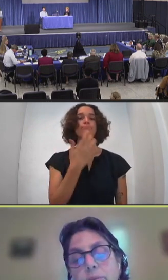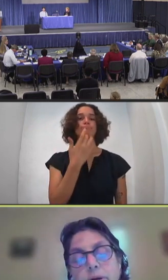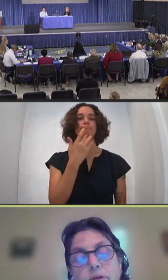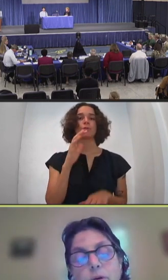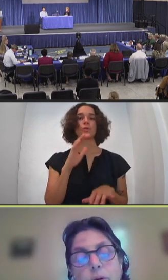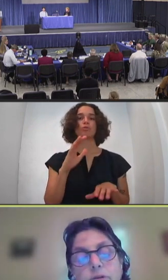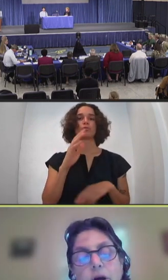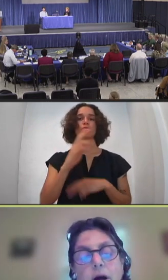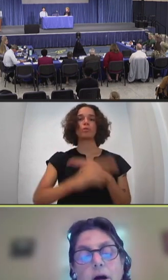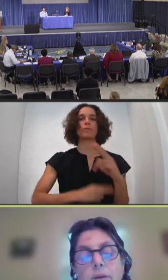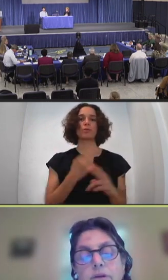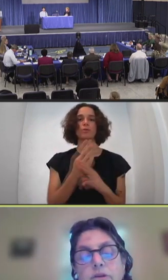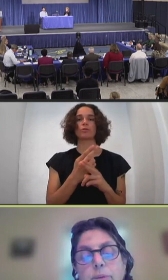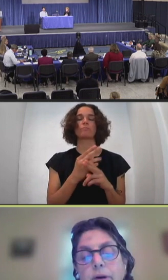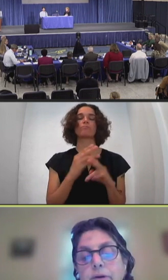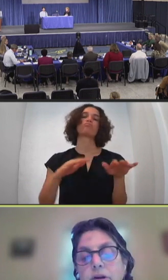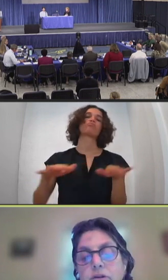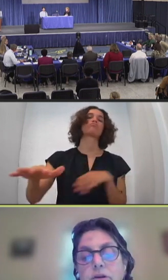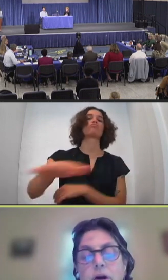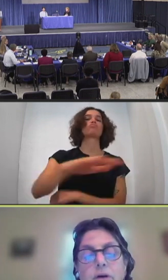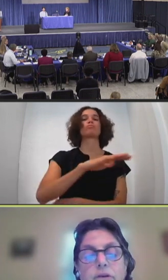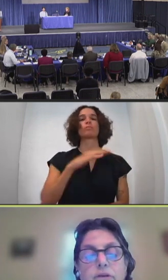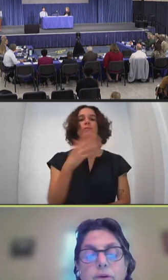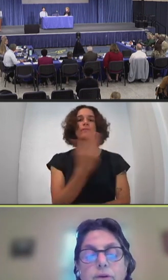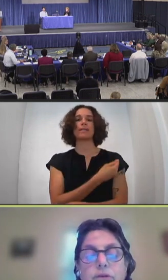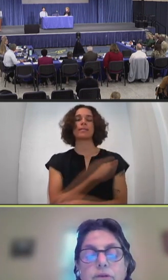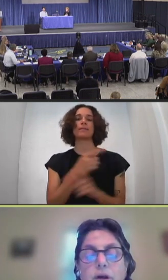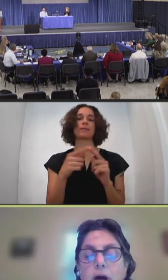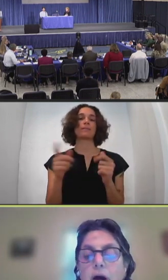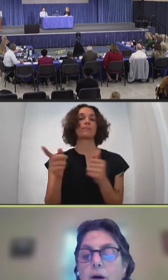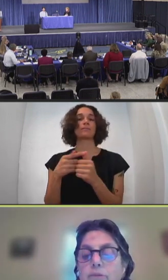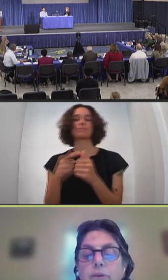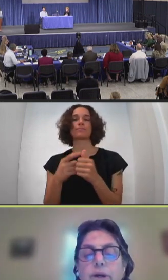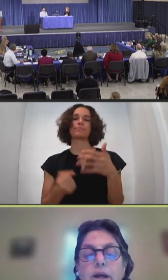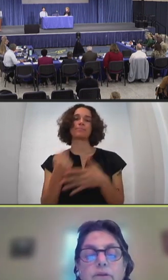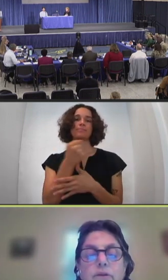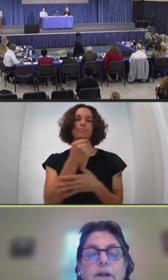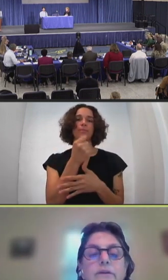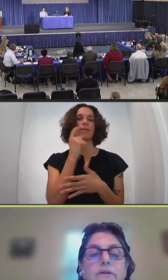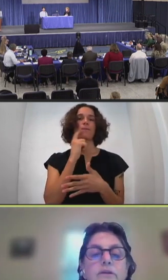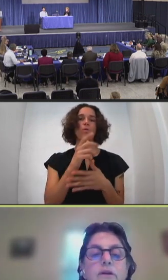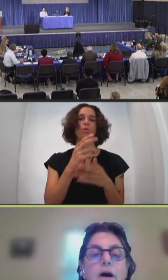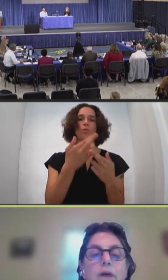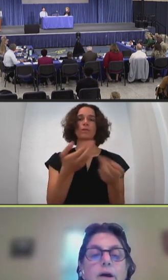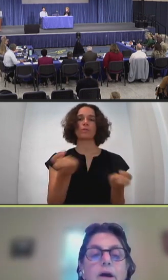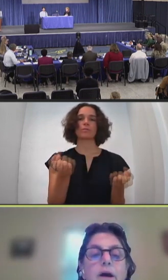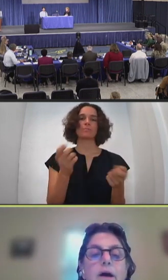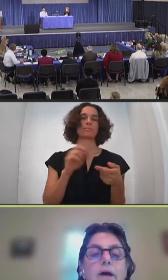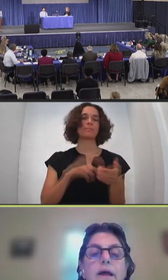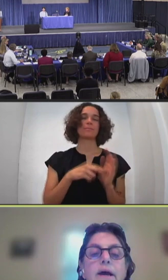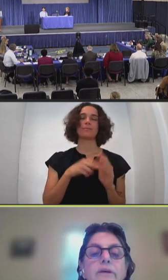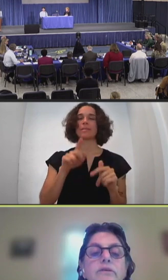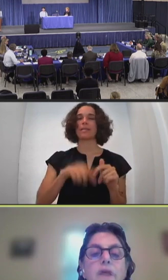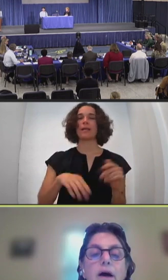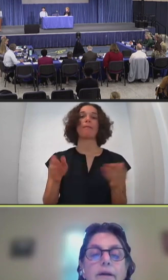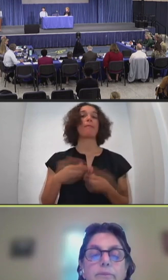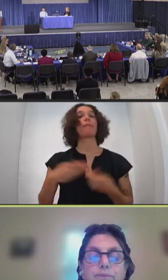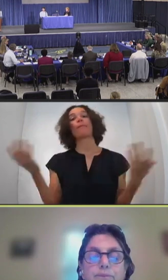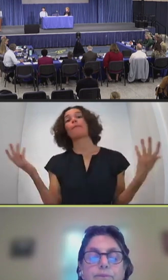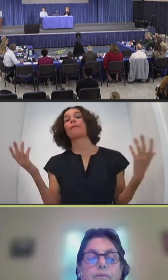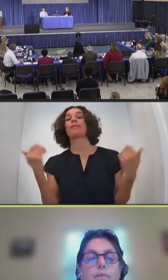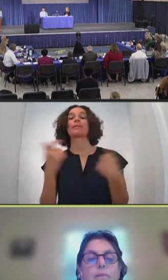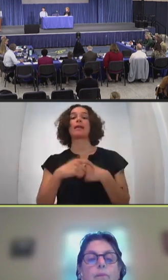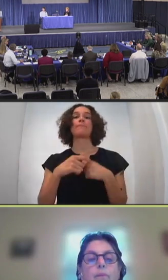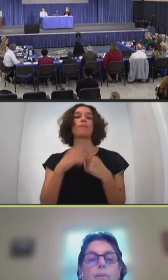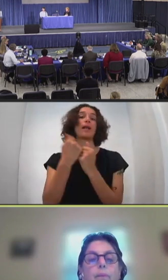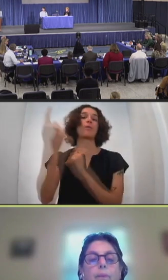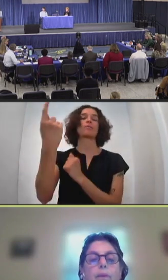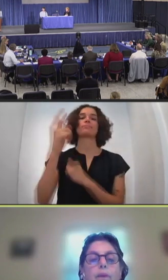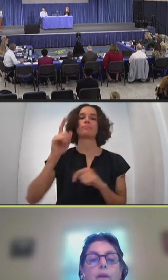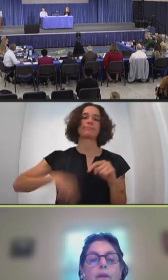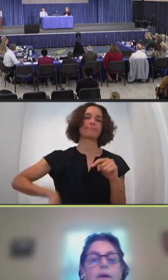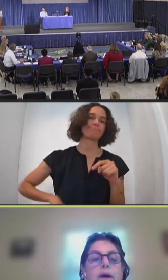of course, it's a prioritization of resources. So, we can't do that at this time. Next slide.